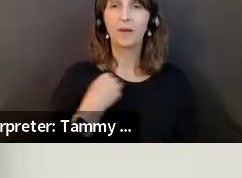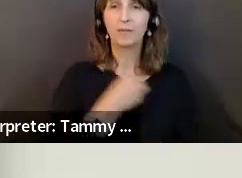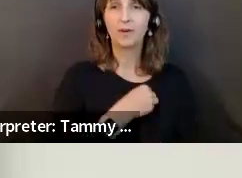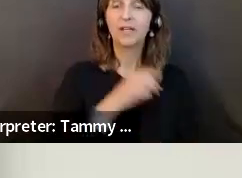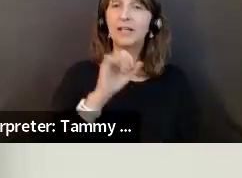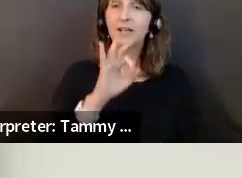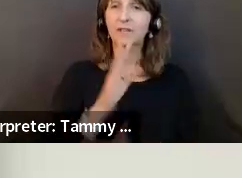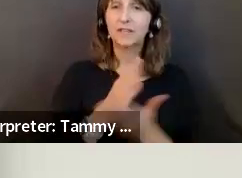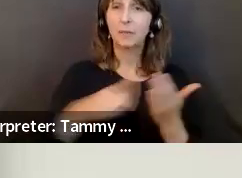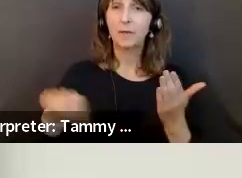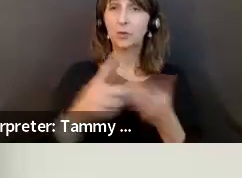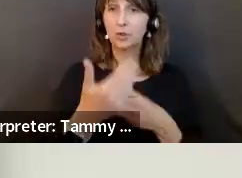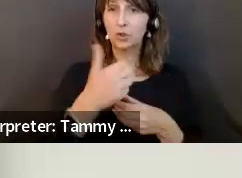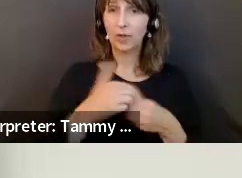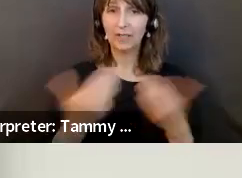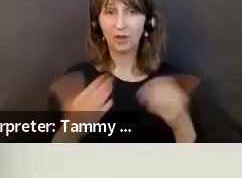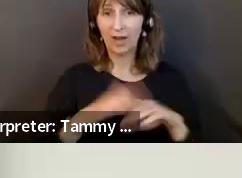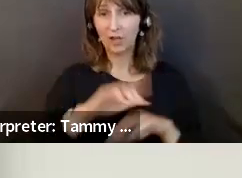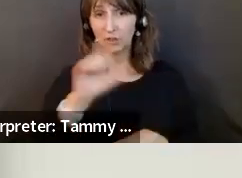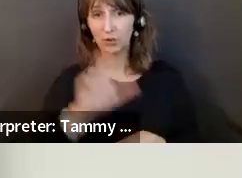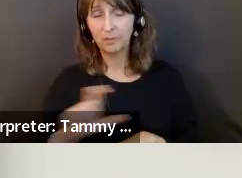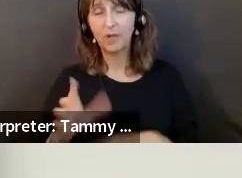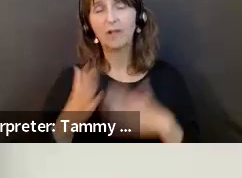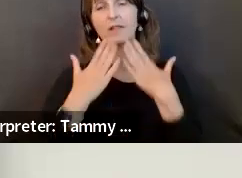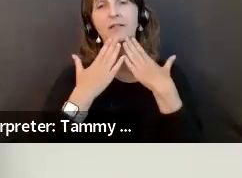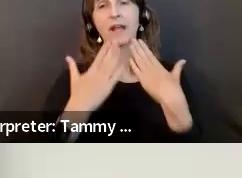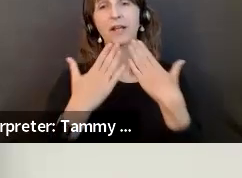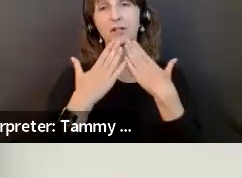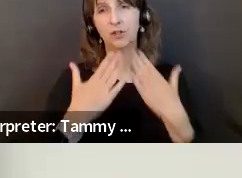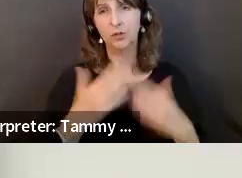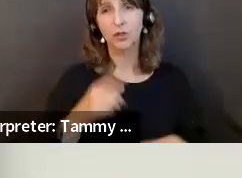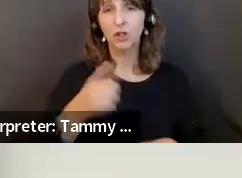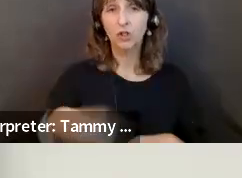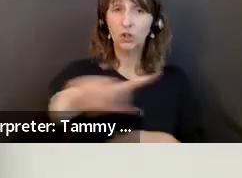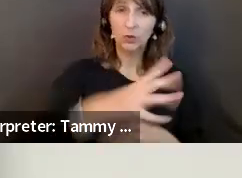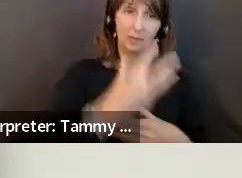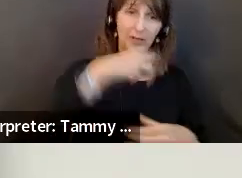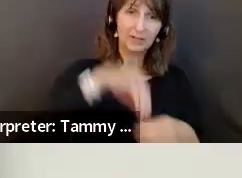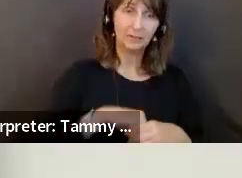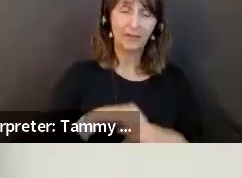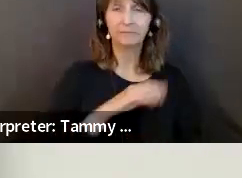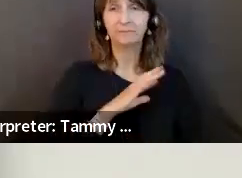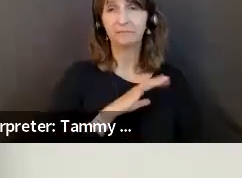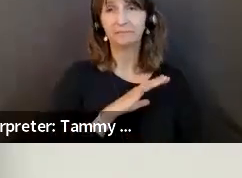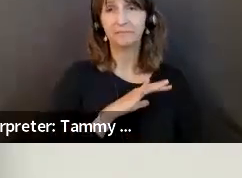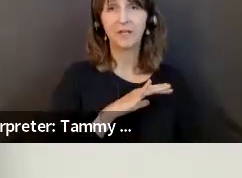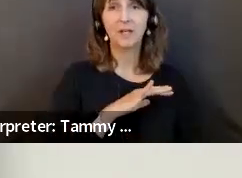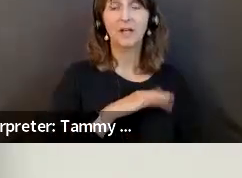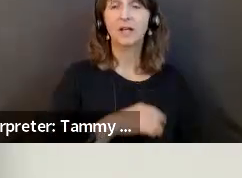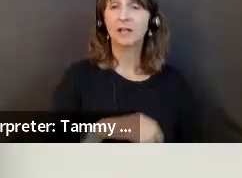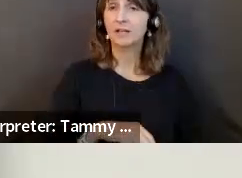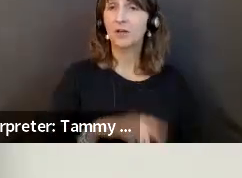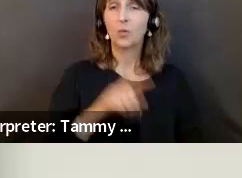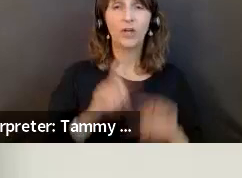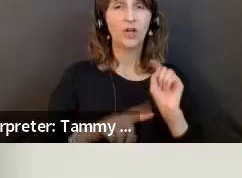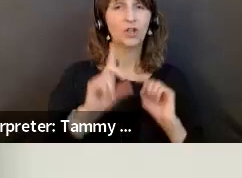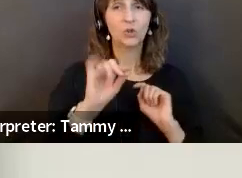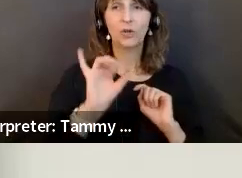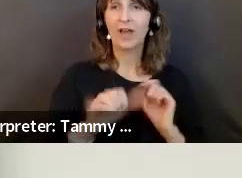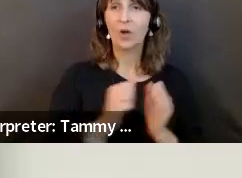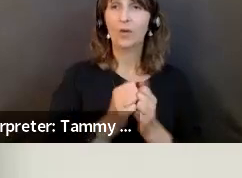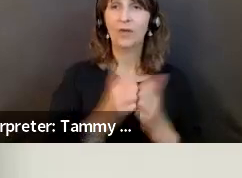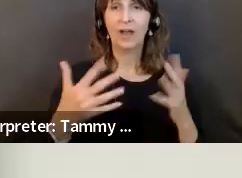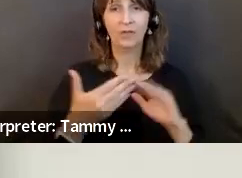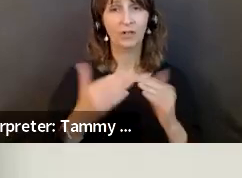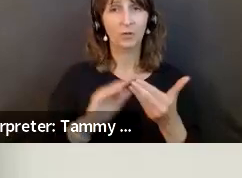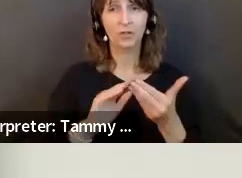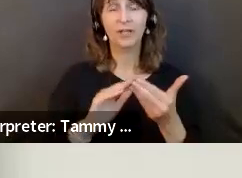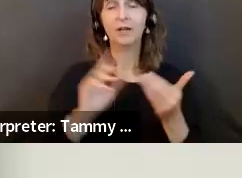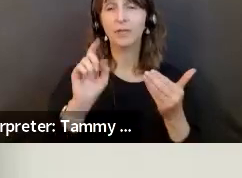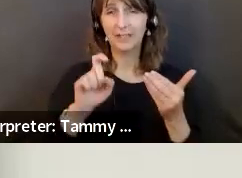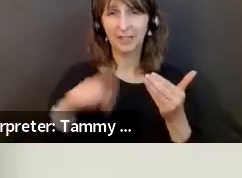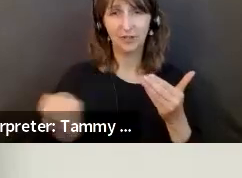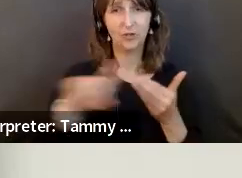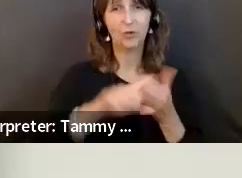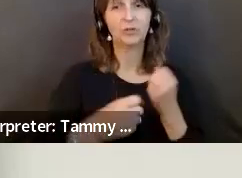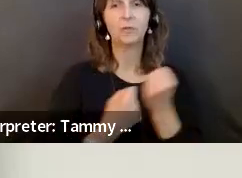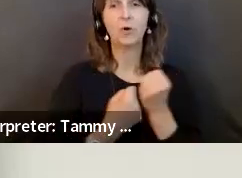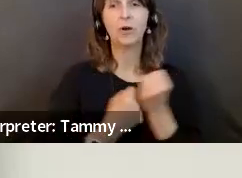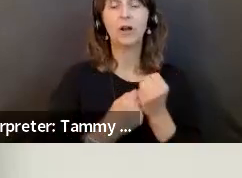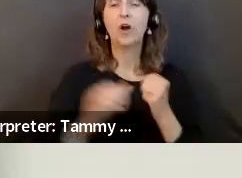That we could not have gotten any of this done without the community engagement. And I also wanted to reiterate or point out that our work group is comprised of individuals from all over the state.